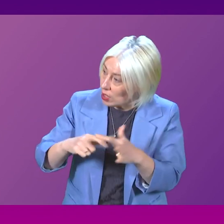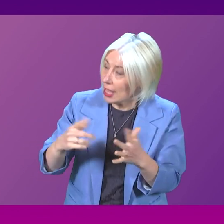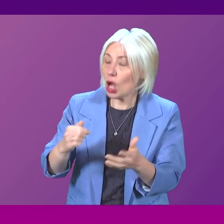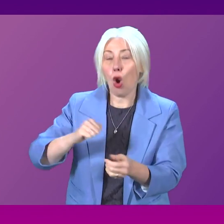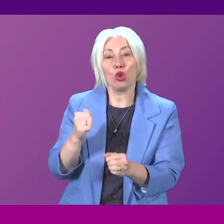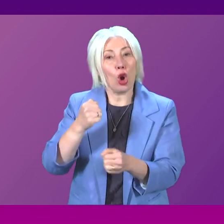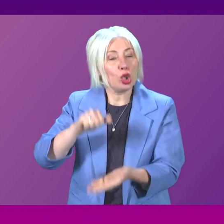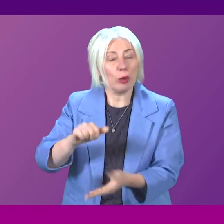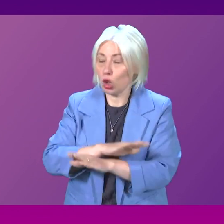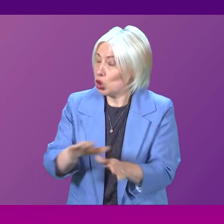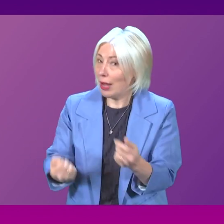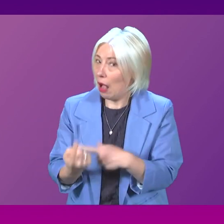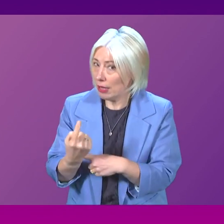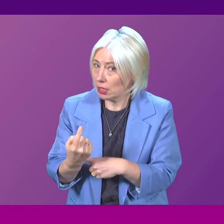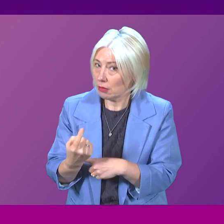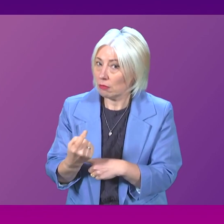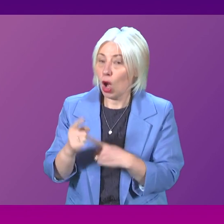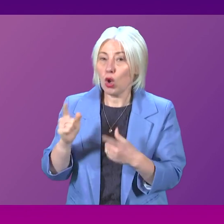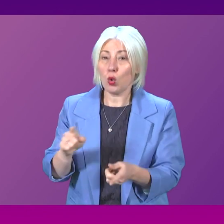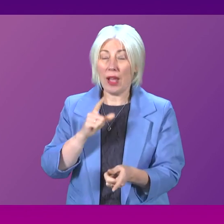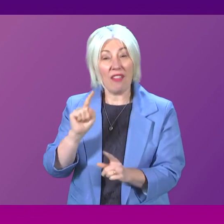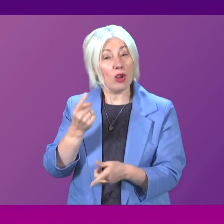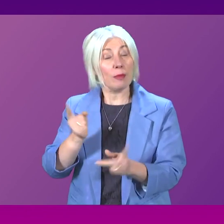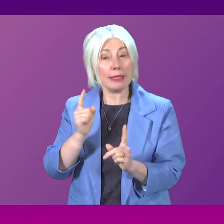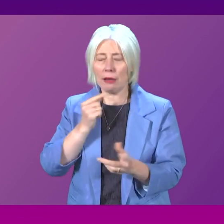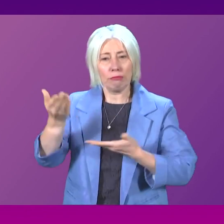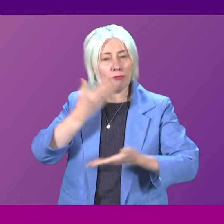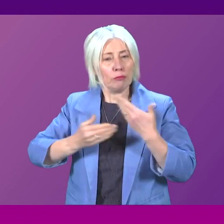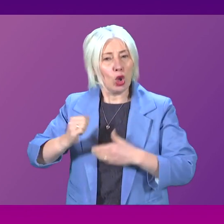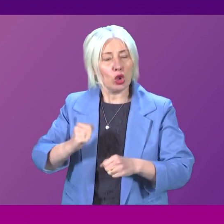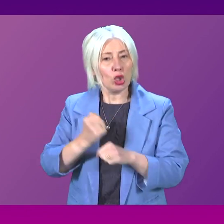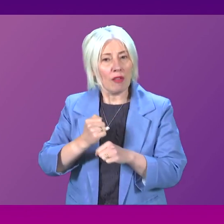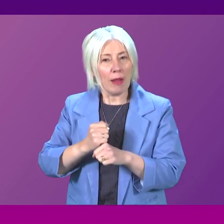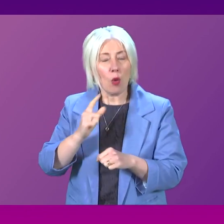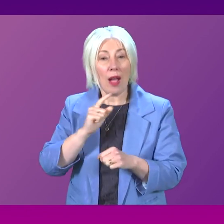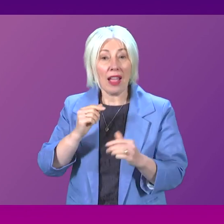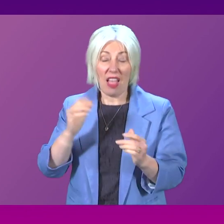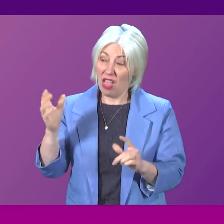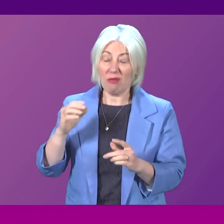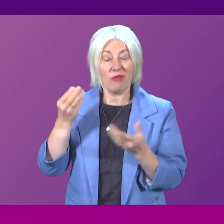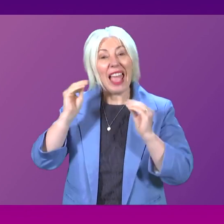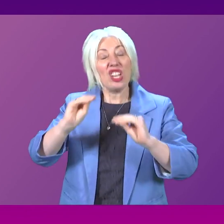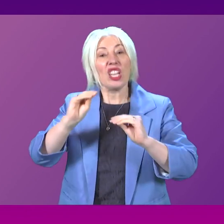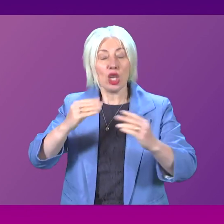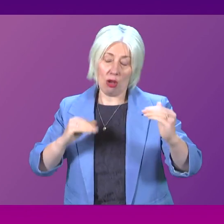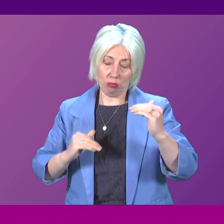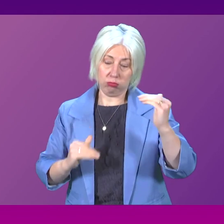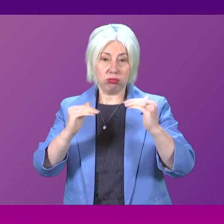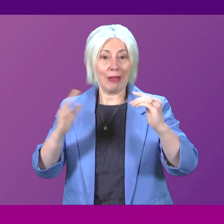If so, can the First Minister explain why the Scottish Government has taken educational attainment challenge funding away from Scotland’s most deprived council areas?